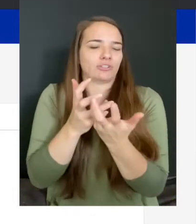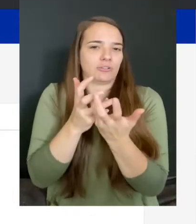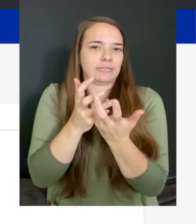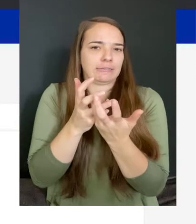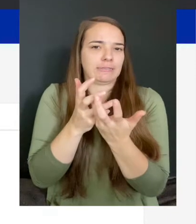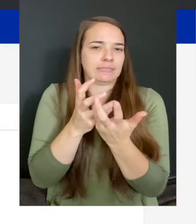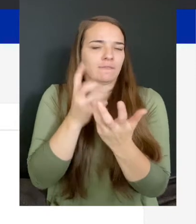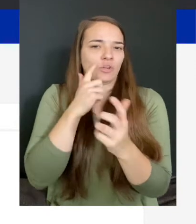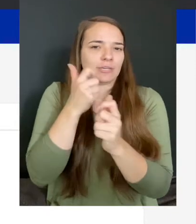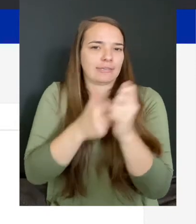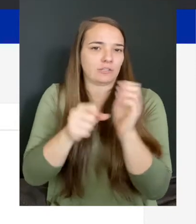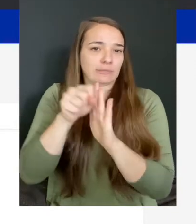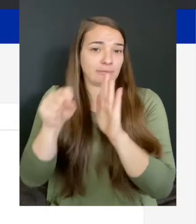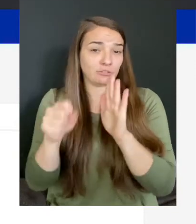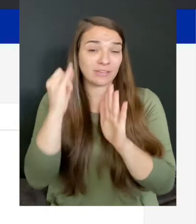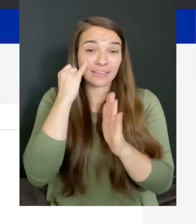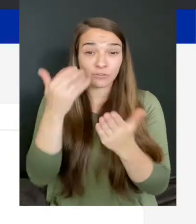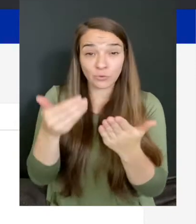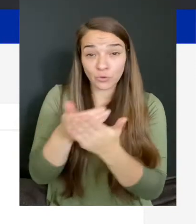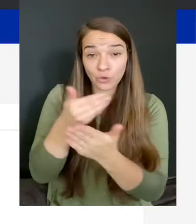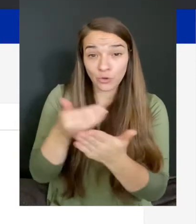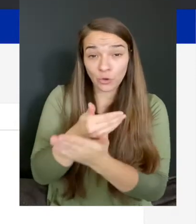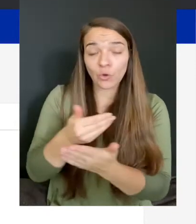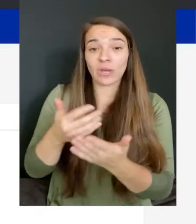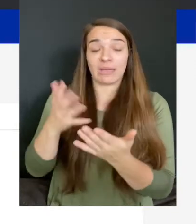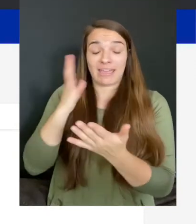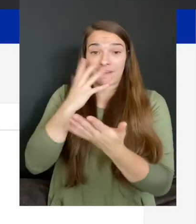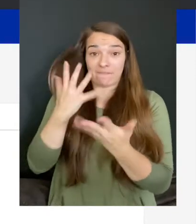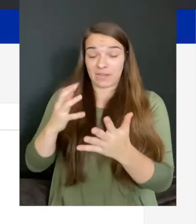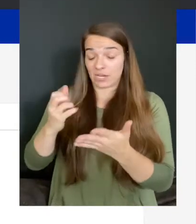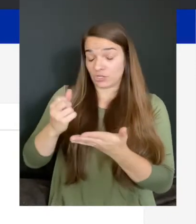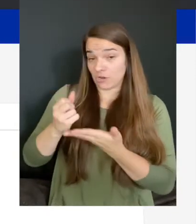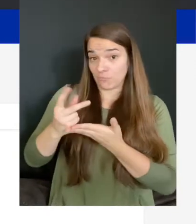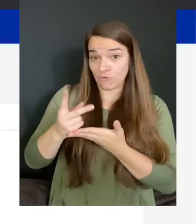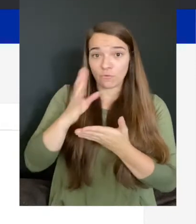and if you're a new student, once you become approved and we upload your accommodations,